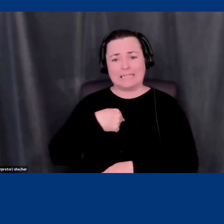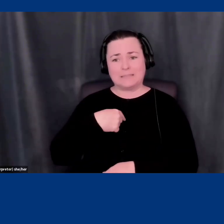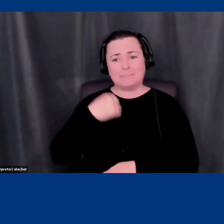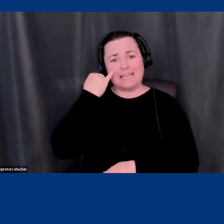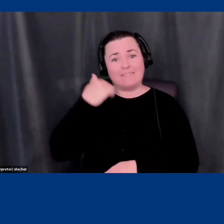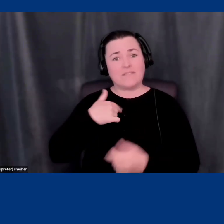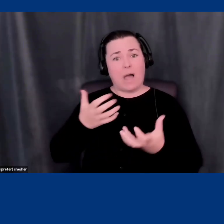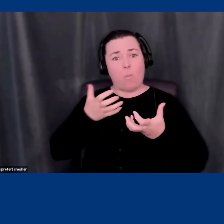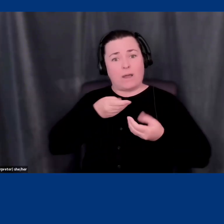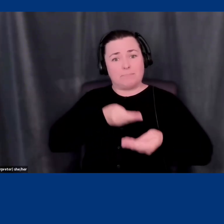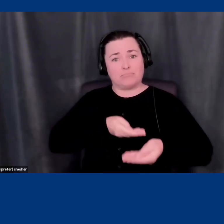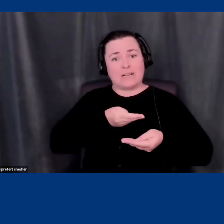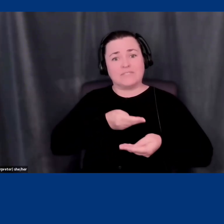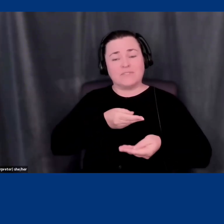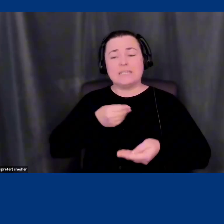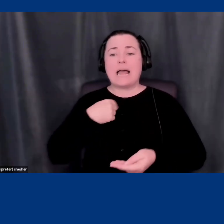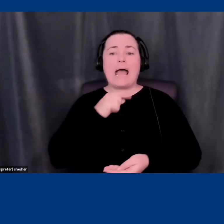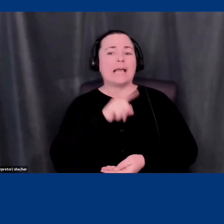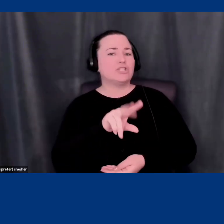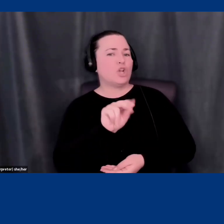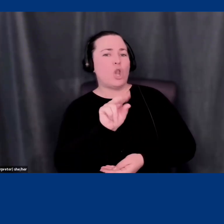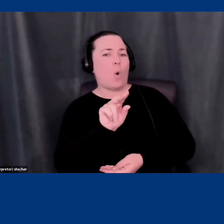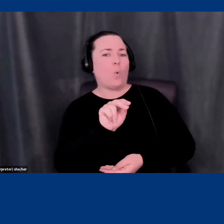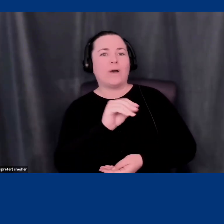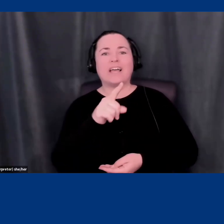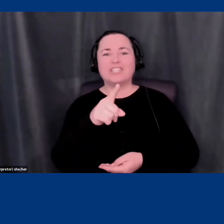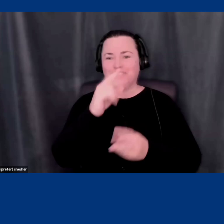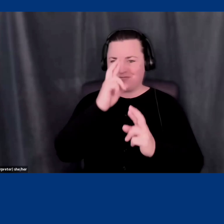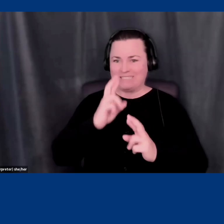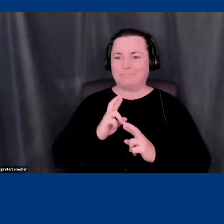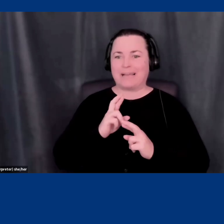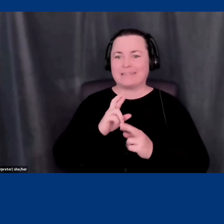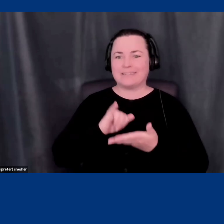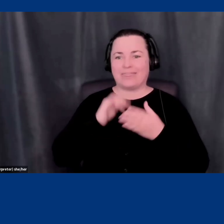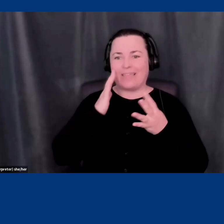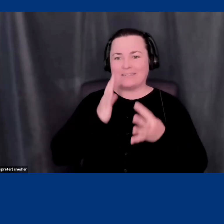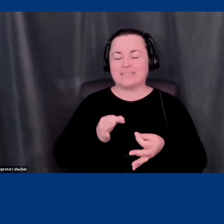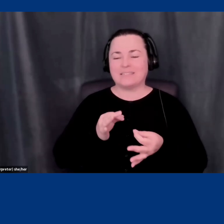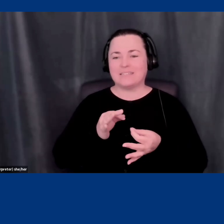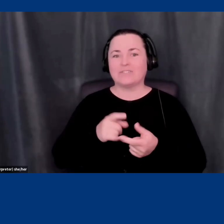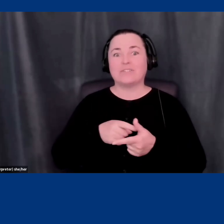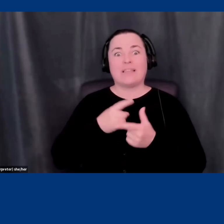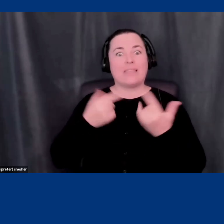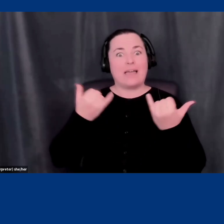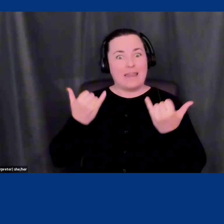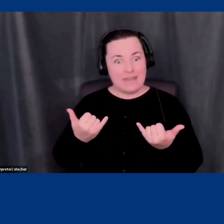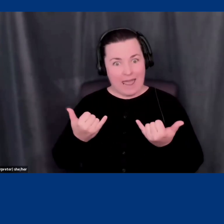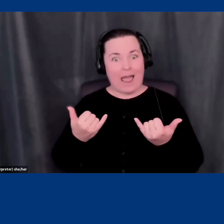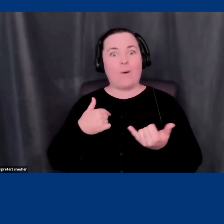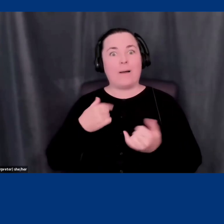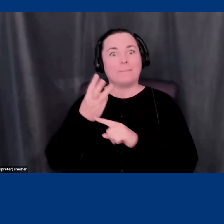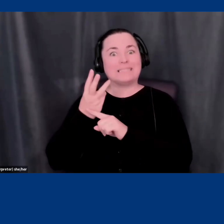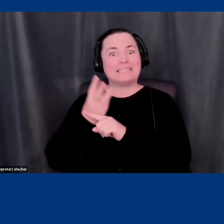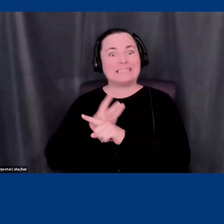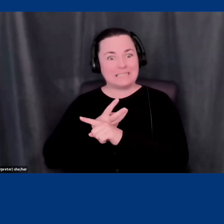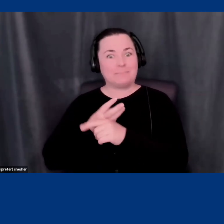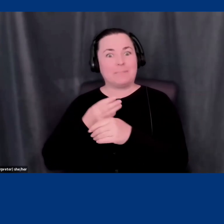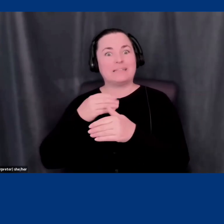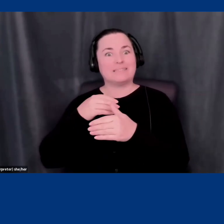and I said no. And she respected that and then now here I am six months into my breastfeeding journey